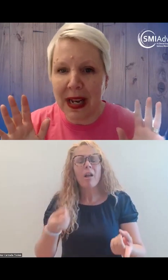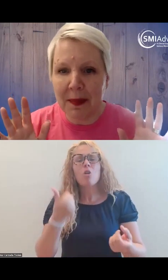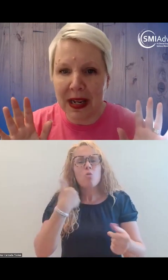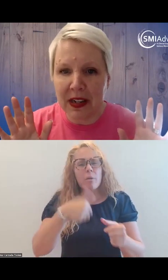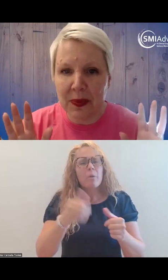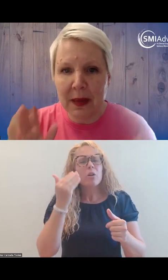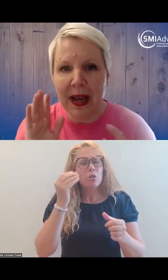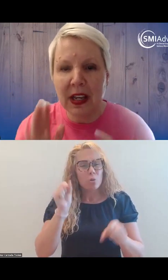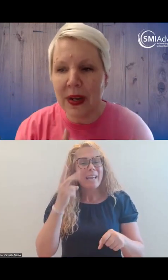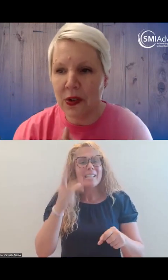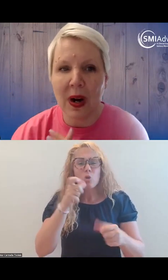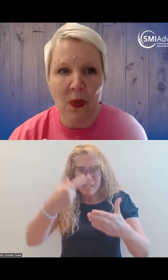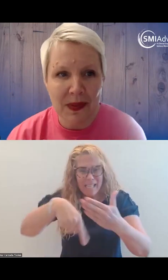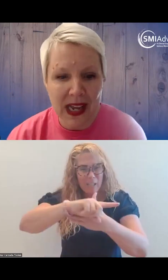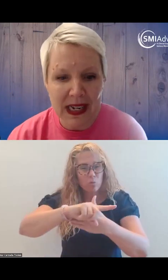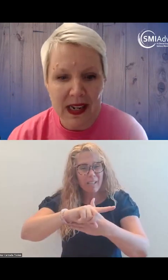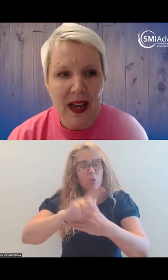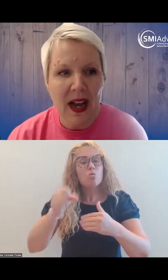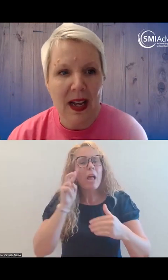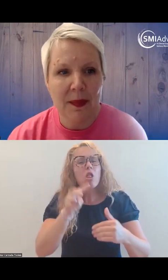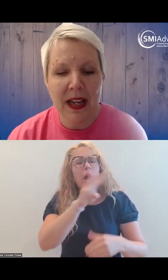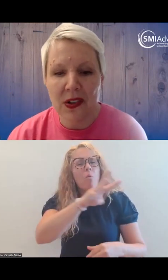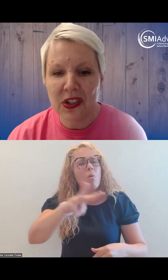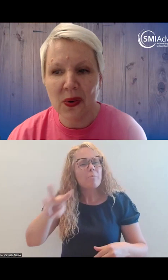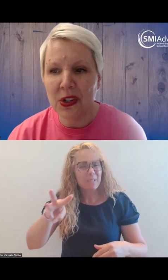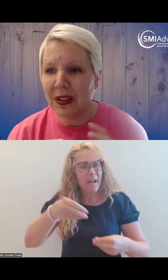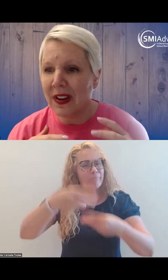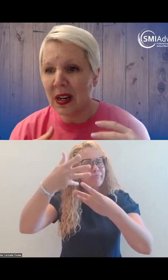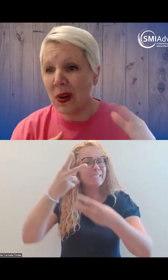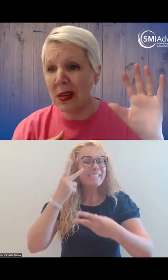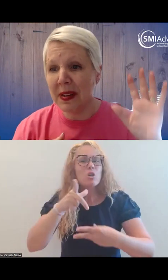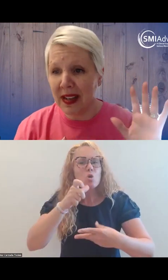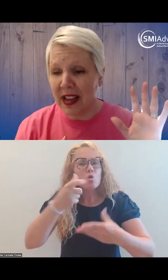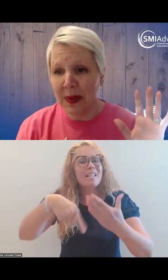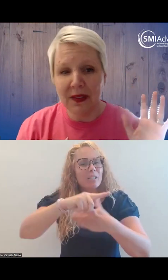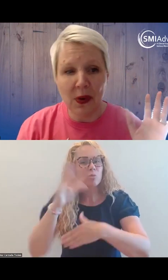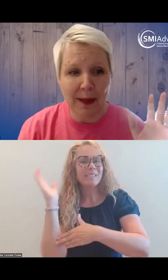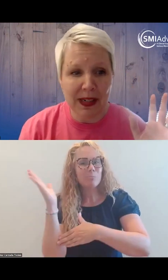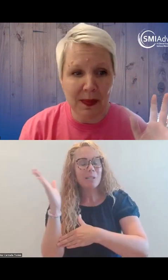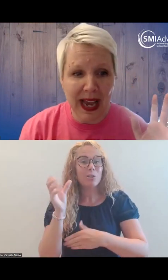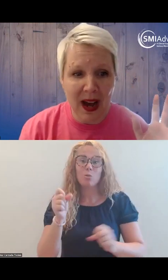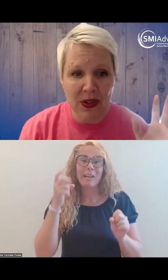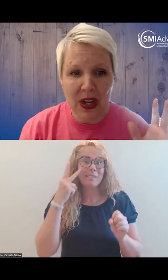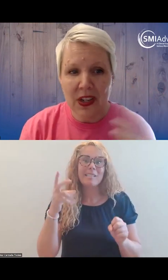UP NEXT WEEK BY GOING TO OUR WEBSITE AND YOU CAN FIND OUT WHO HAPPENED NEXT WEEK IF YOU HAPPEN TO BE OUT.